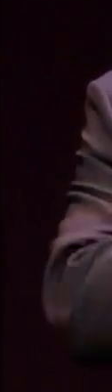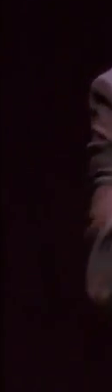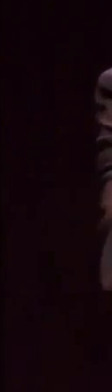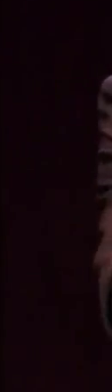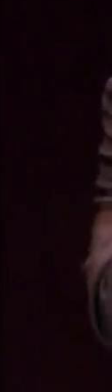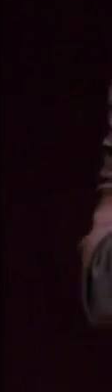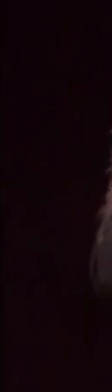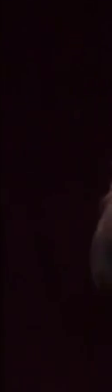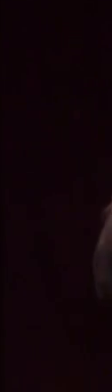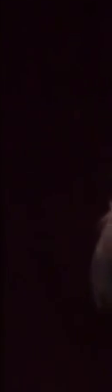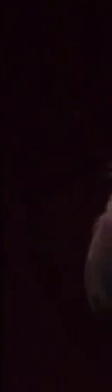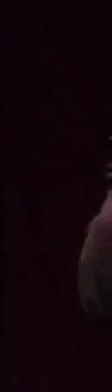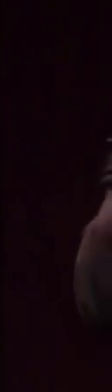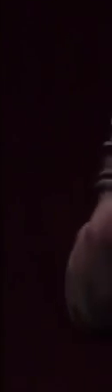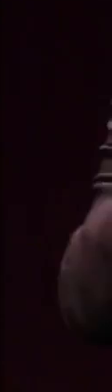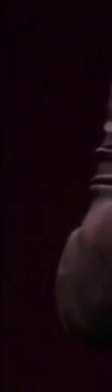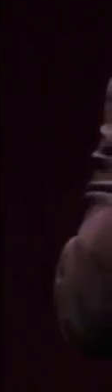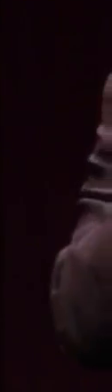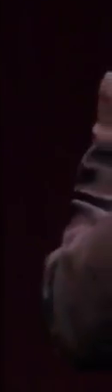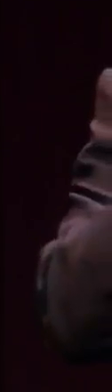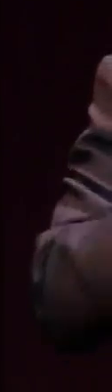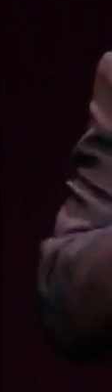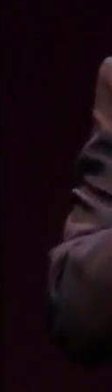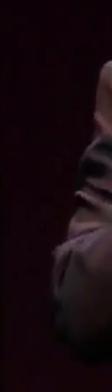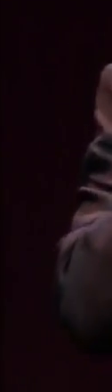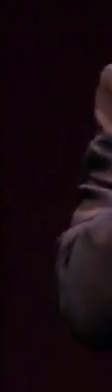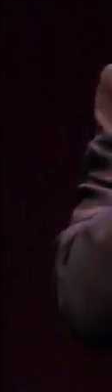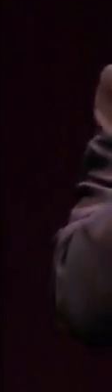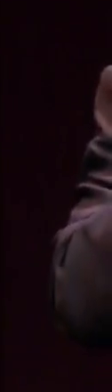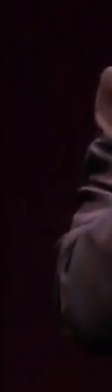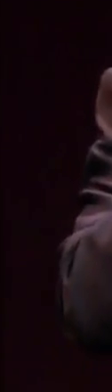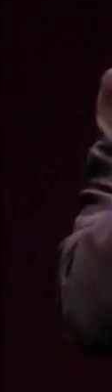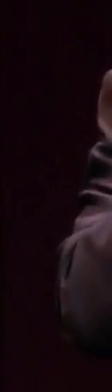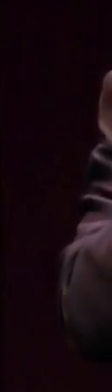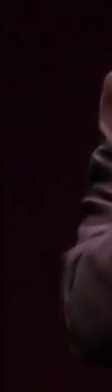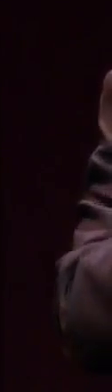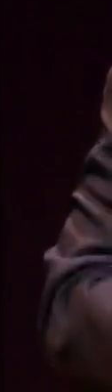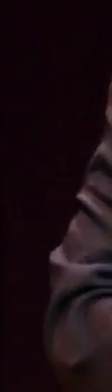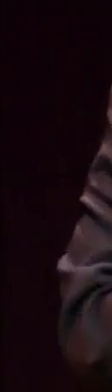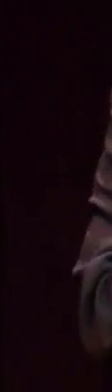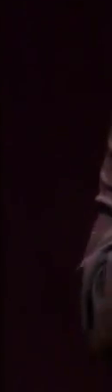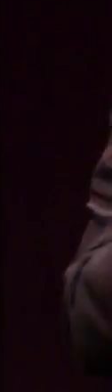OR AS JUSTICE BRANDEIS ONCE SAID, MOST THINGS WORTH DOING